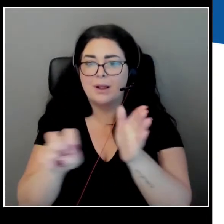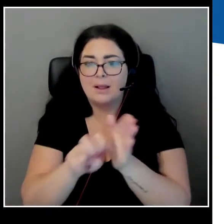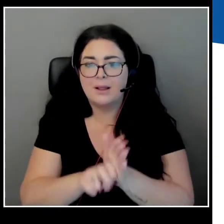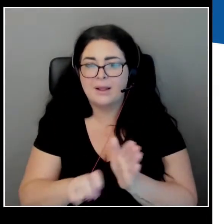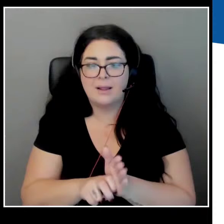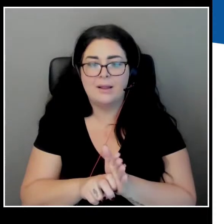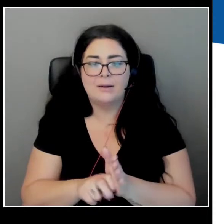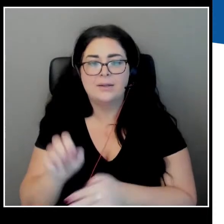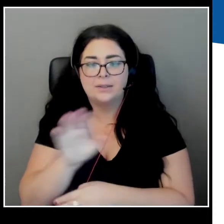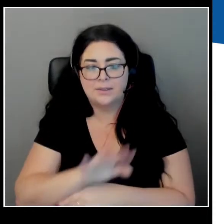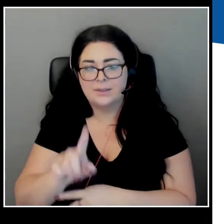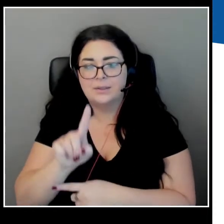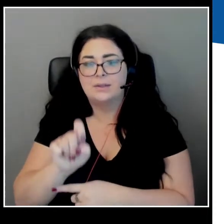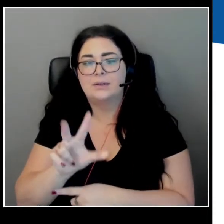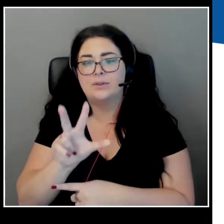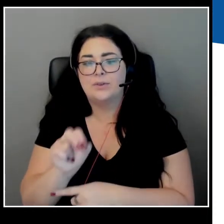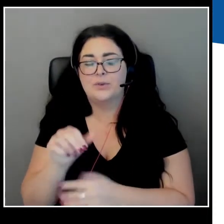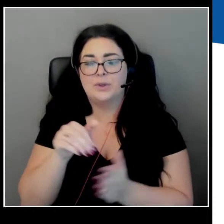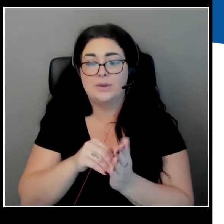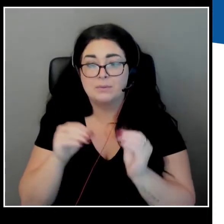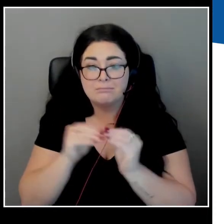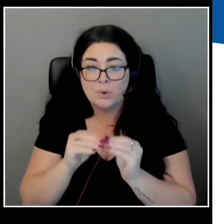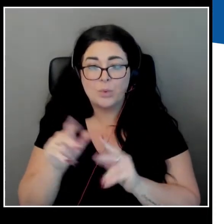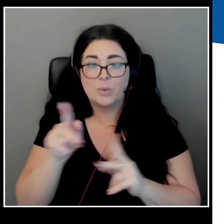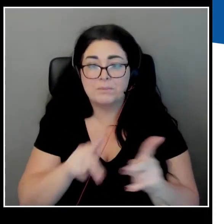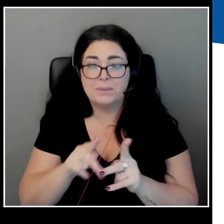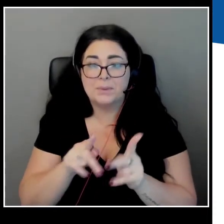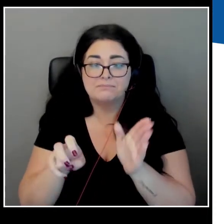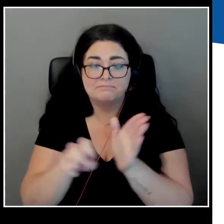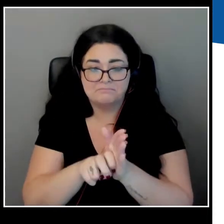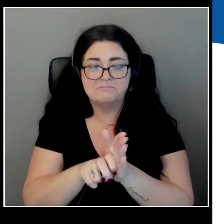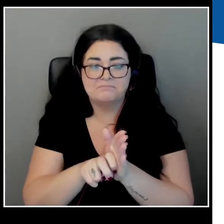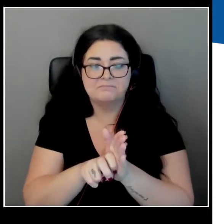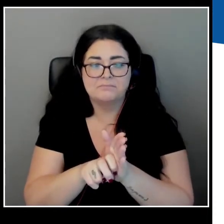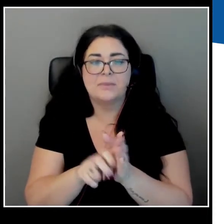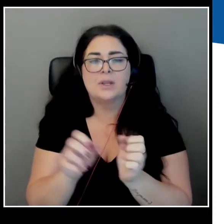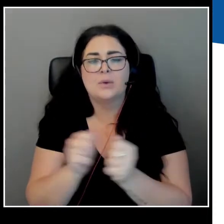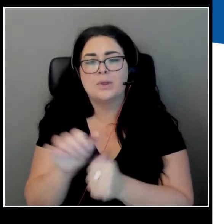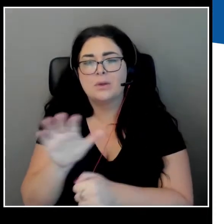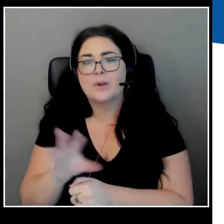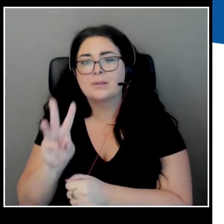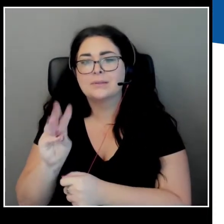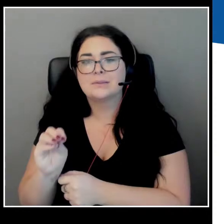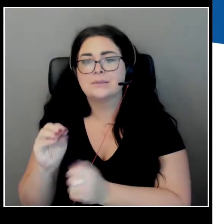130,000 more passengers along with approximately 60,000 additional passenger vehicles.